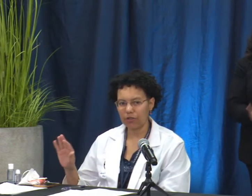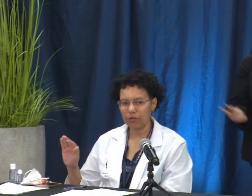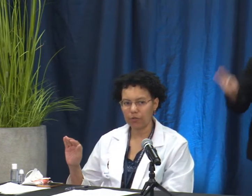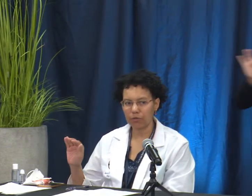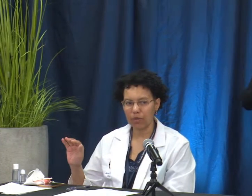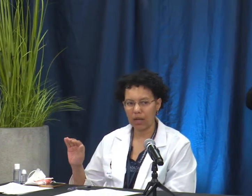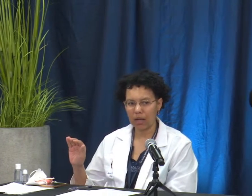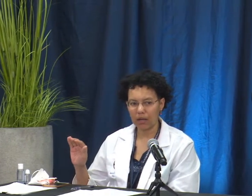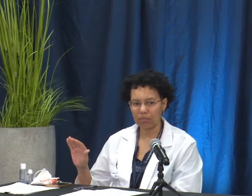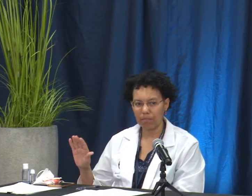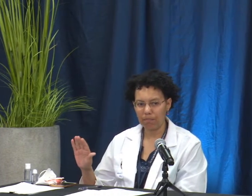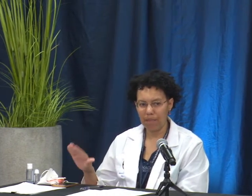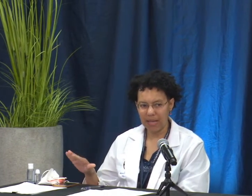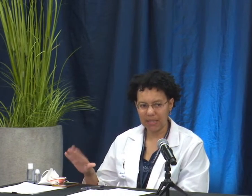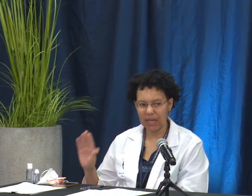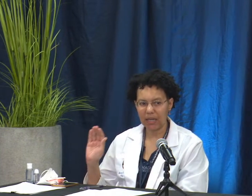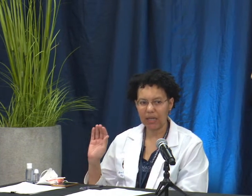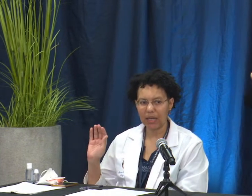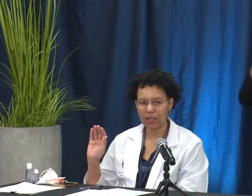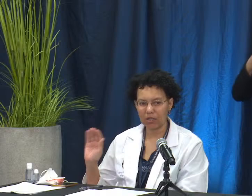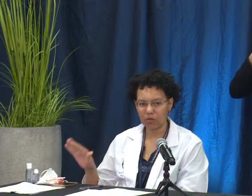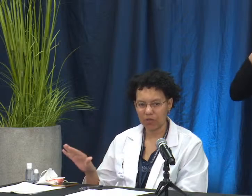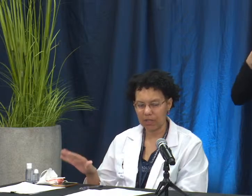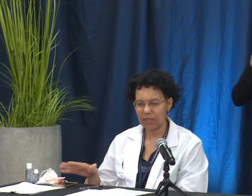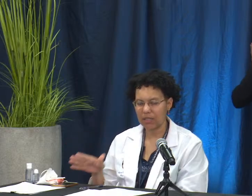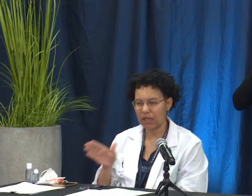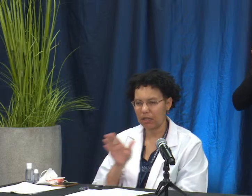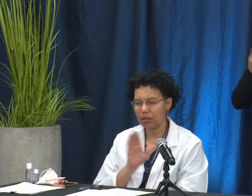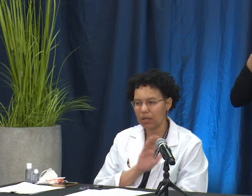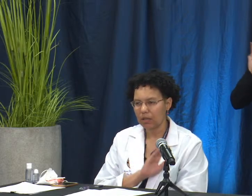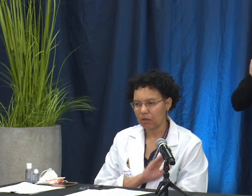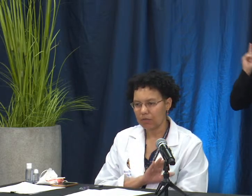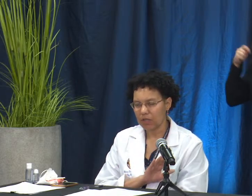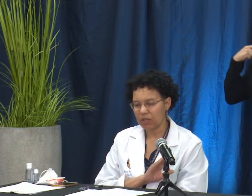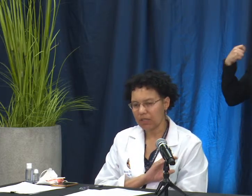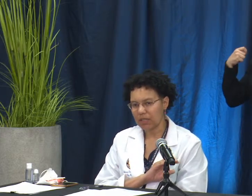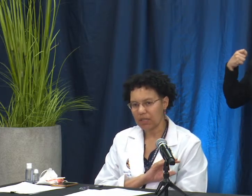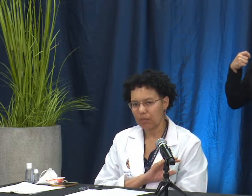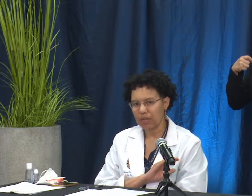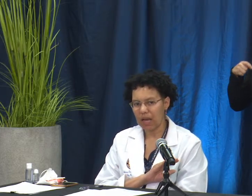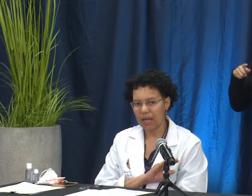do masking and social distancing or physical distancing but not